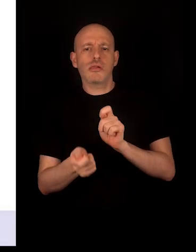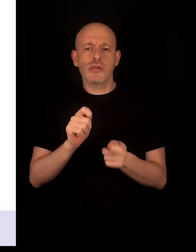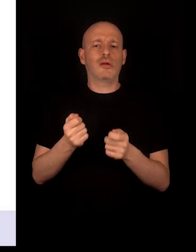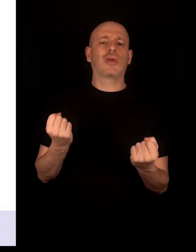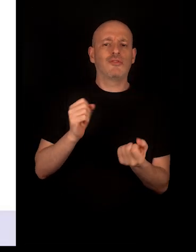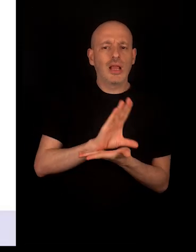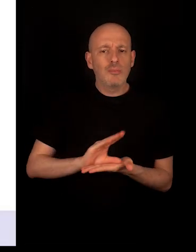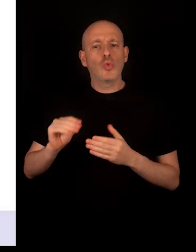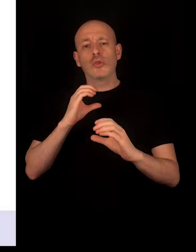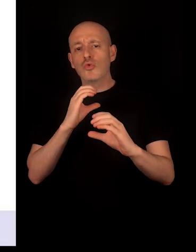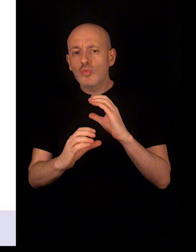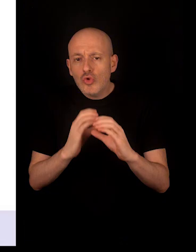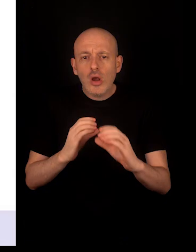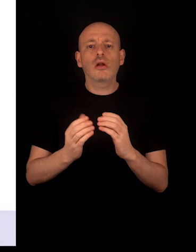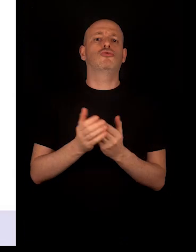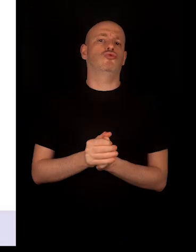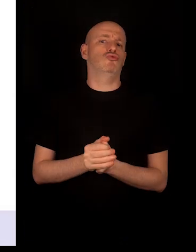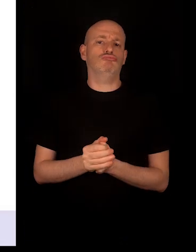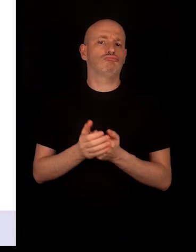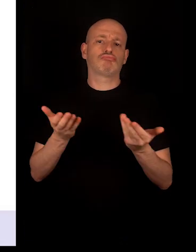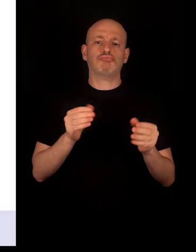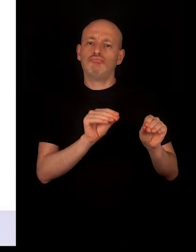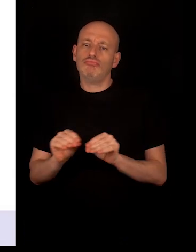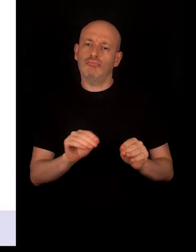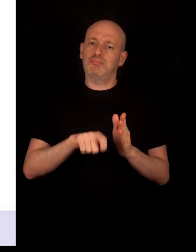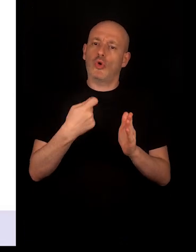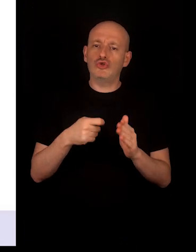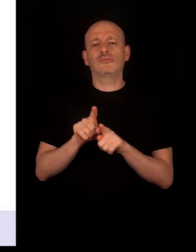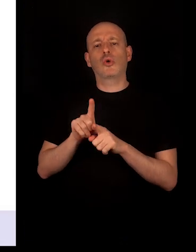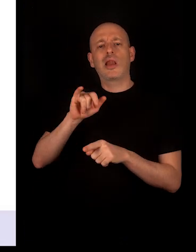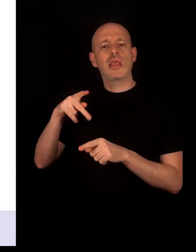Then changes to the mobility project, the activity report, communication